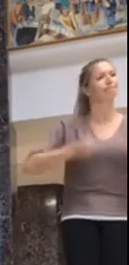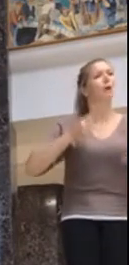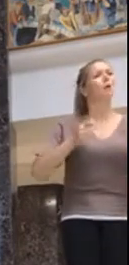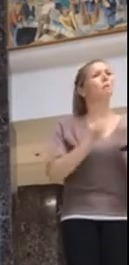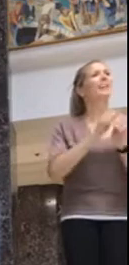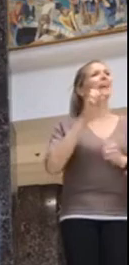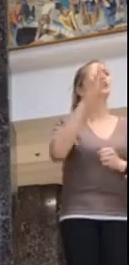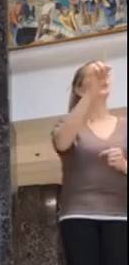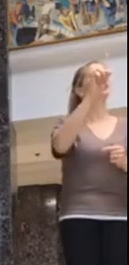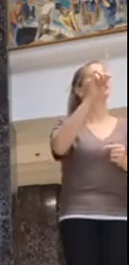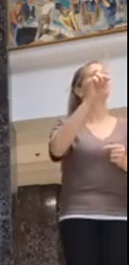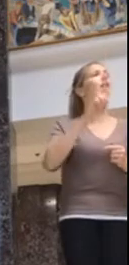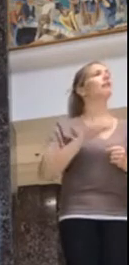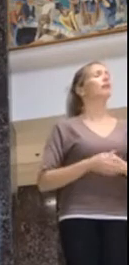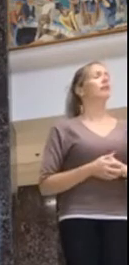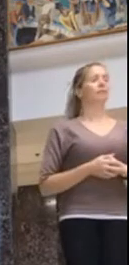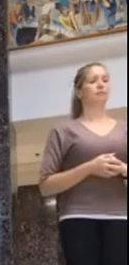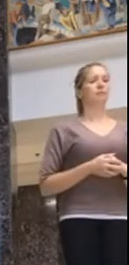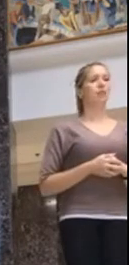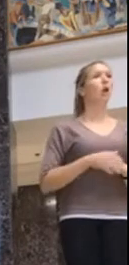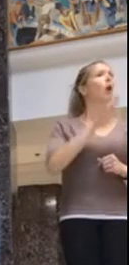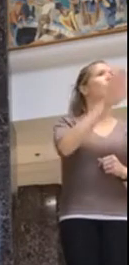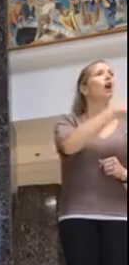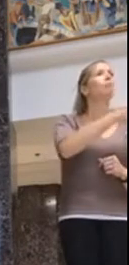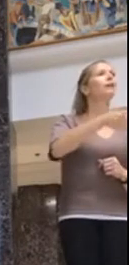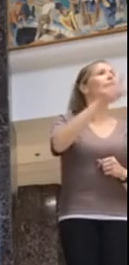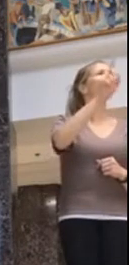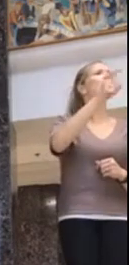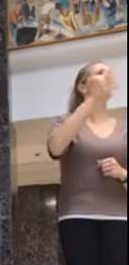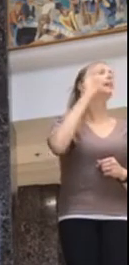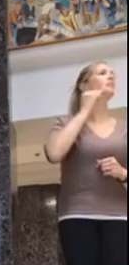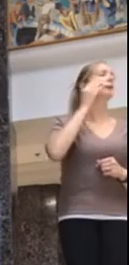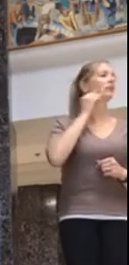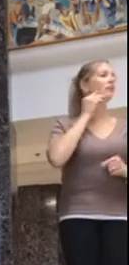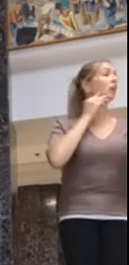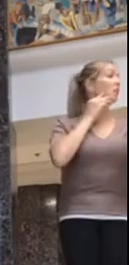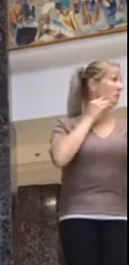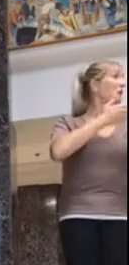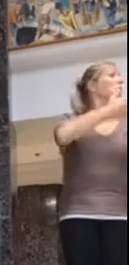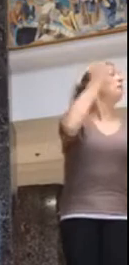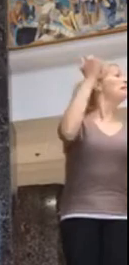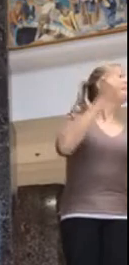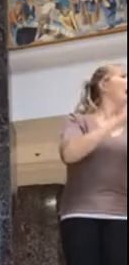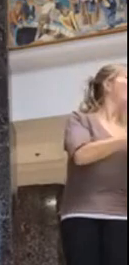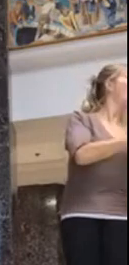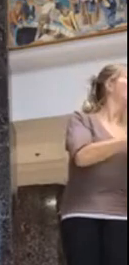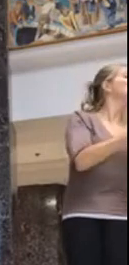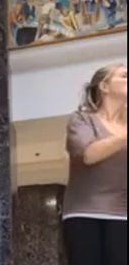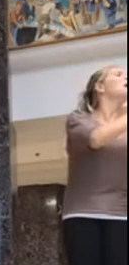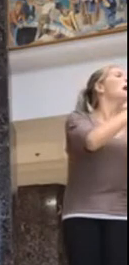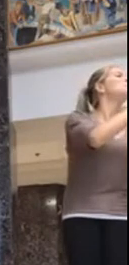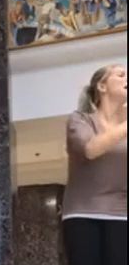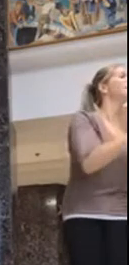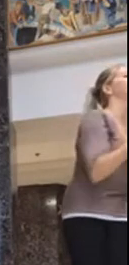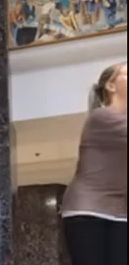No parent should be told that their child is better off using an ipad than using language.